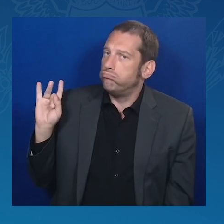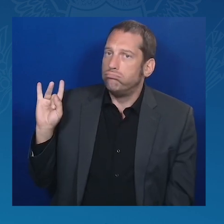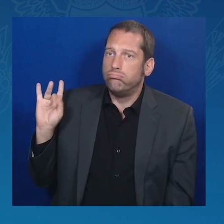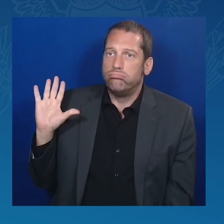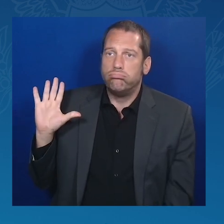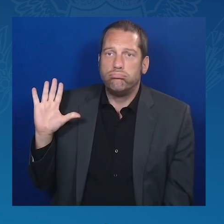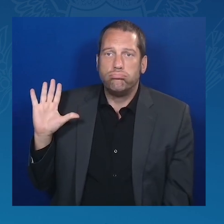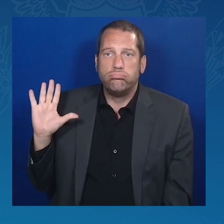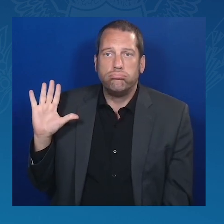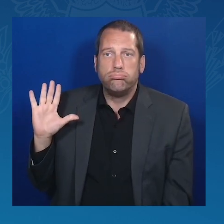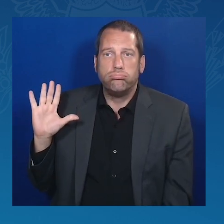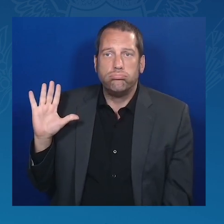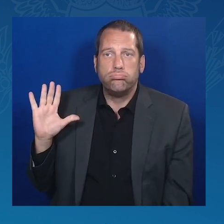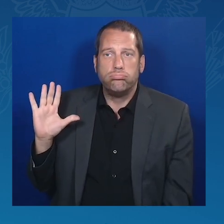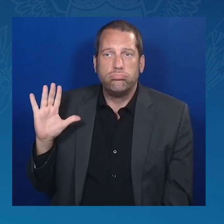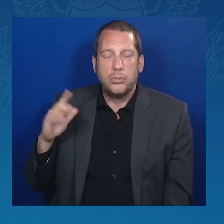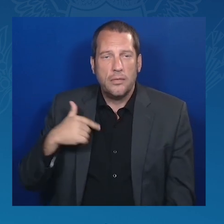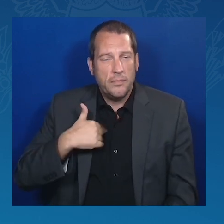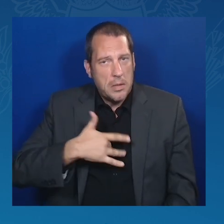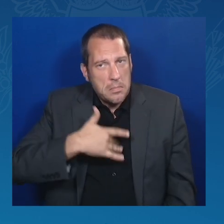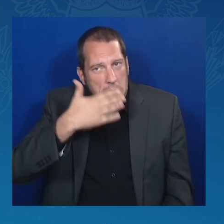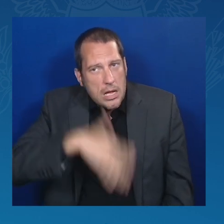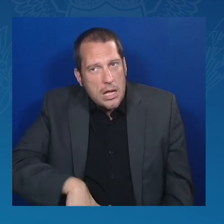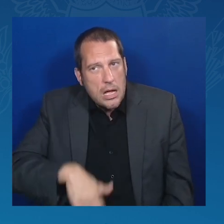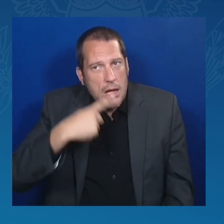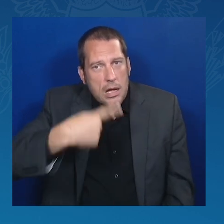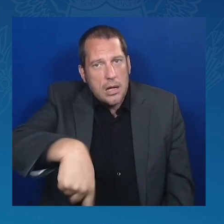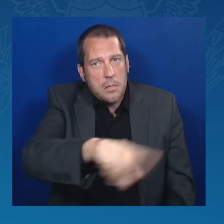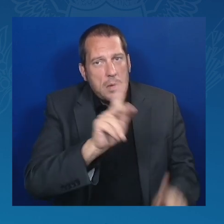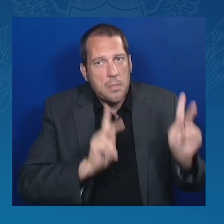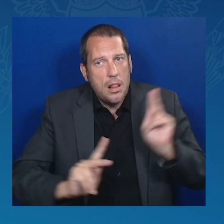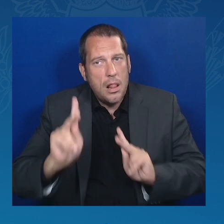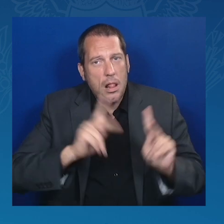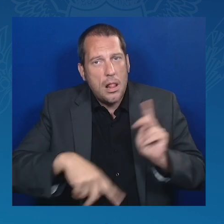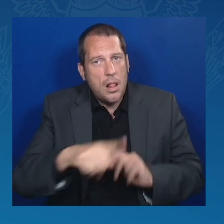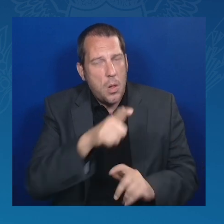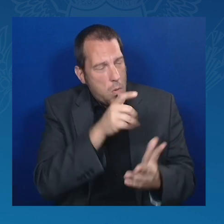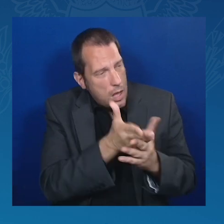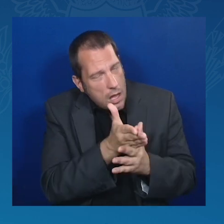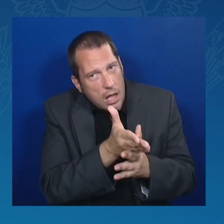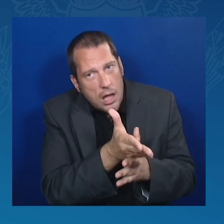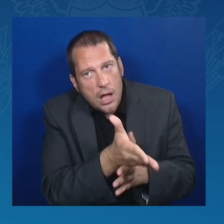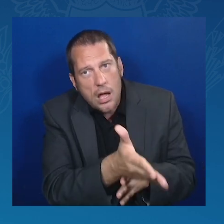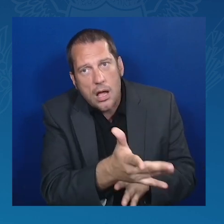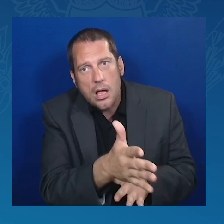that anyone's ever had to go through that and they -- they're not able to make a choice about their own body.